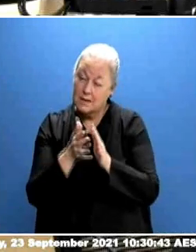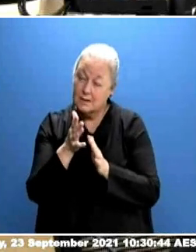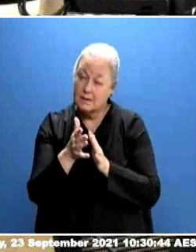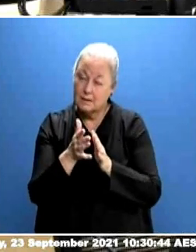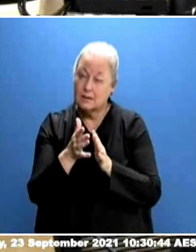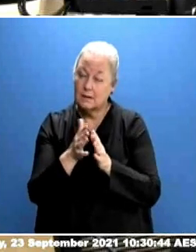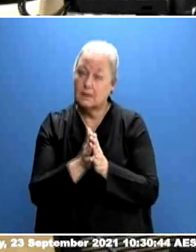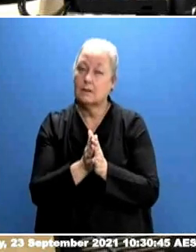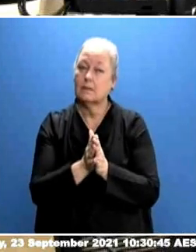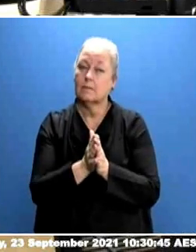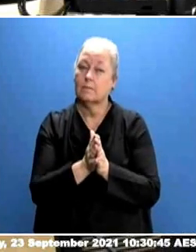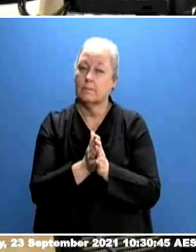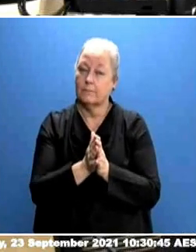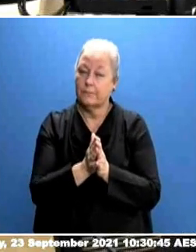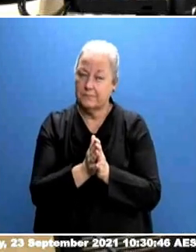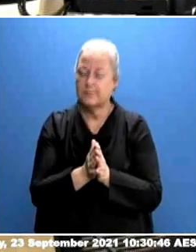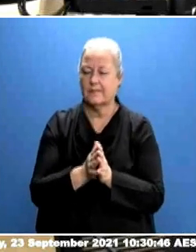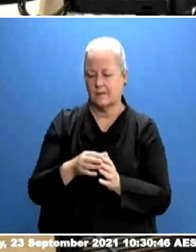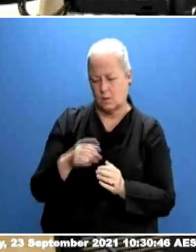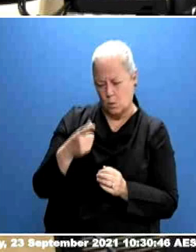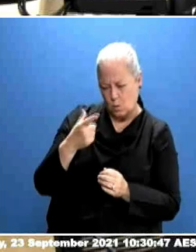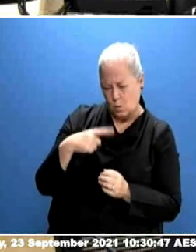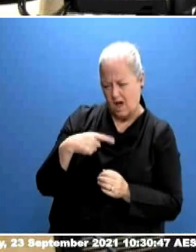or causing the root cause of the behaviours,